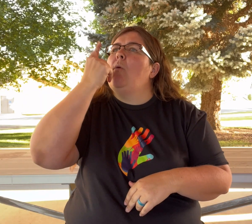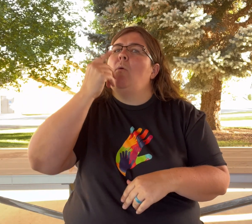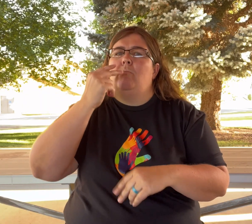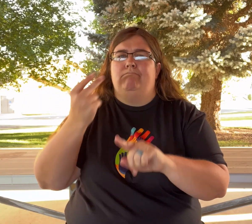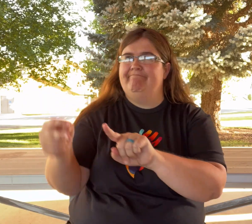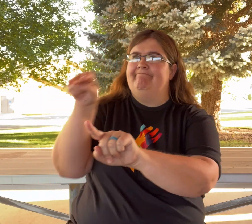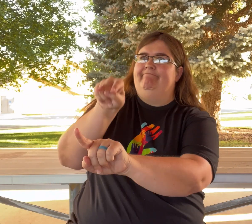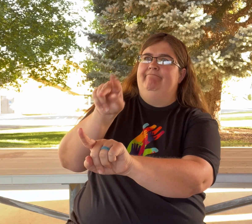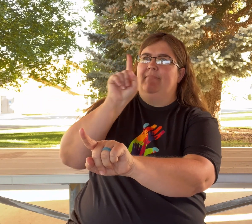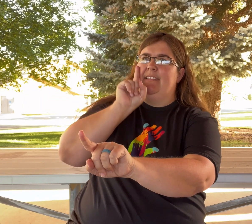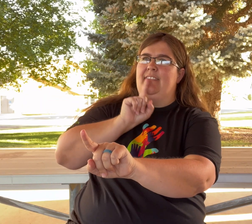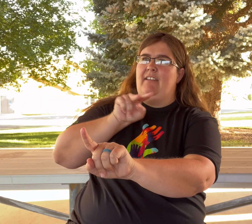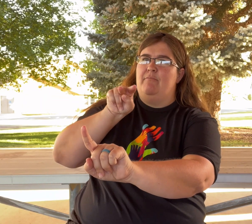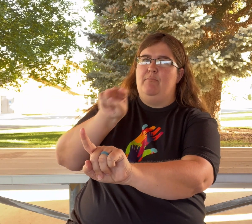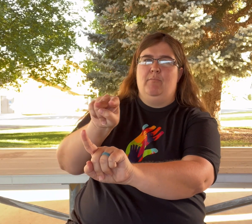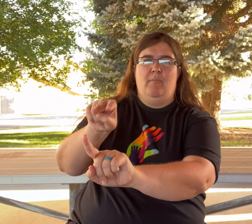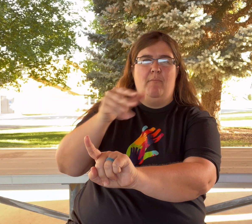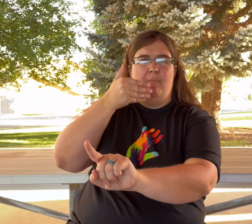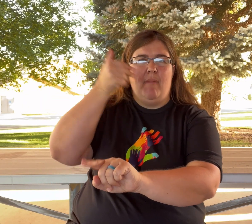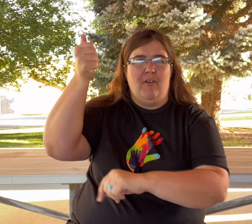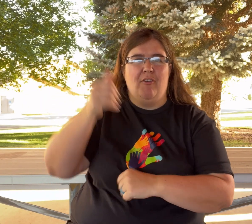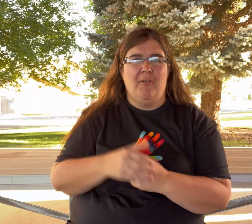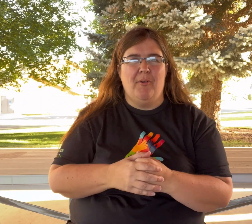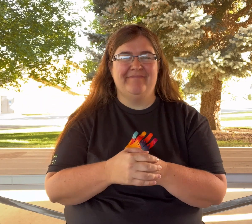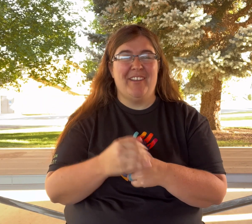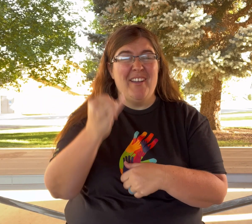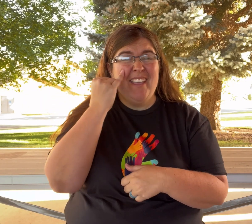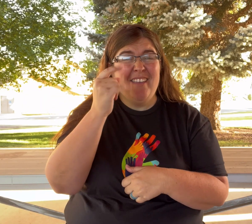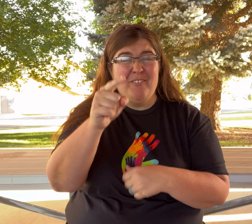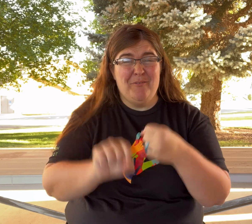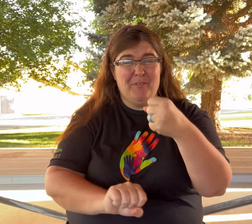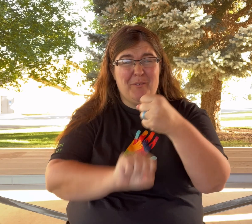people can know and be more understanding and better see the Deaf perspective. So,